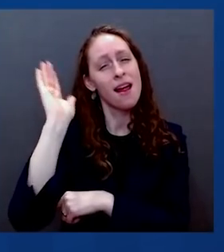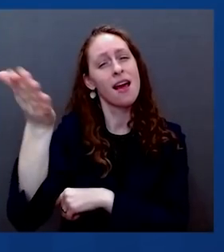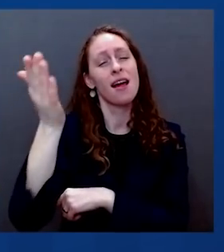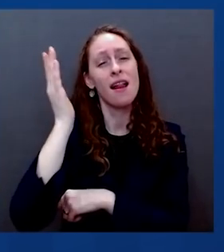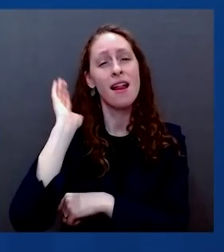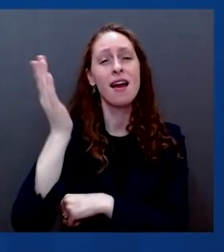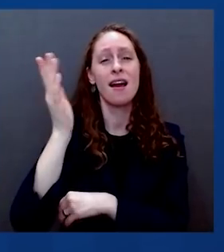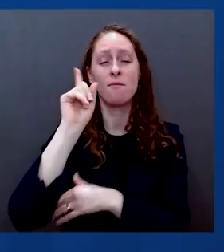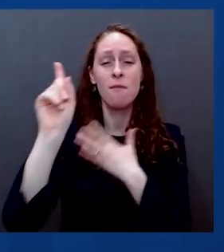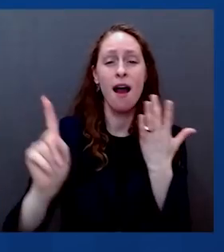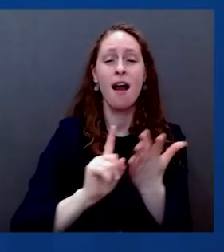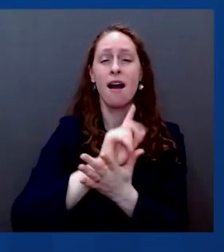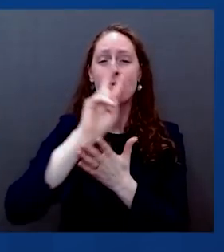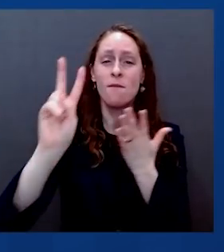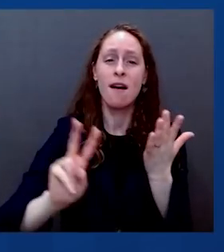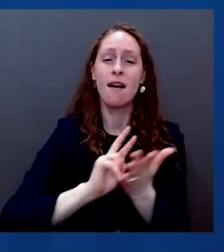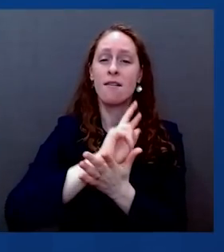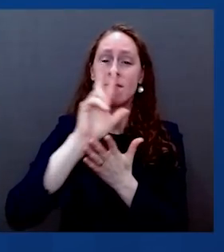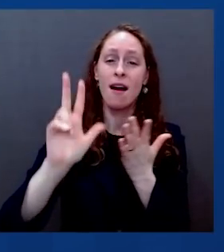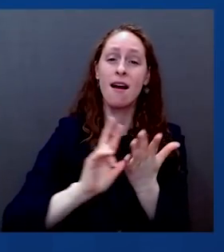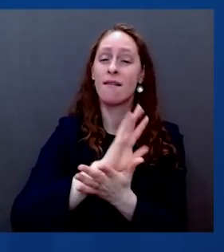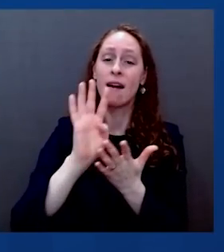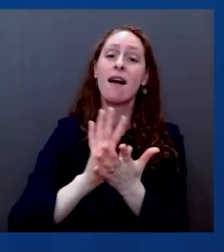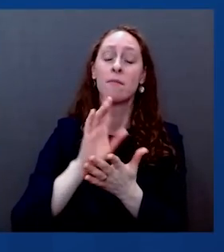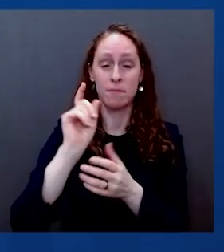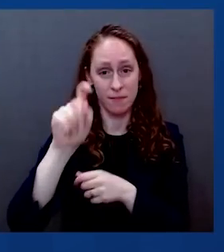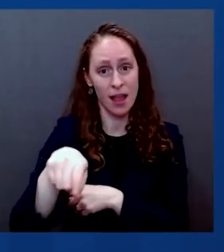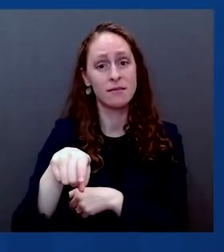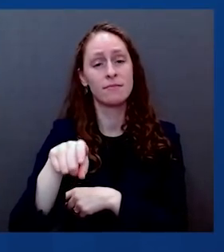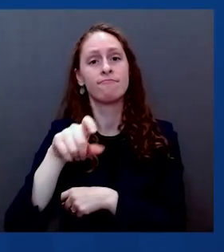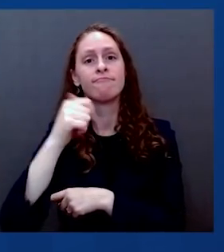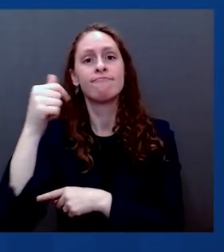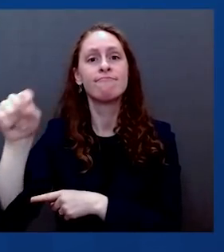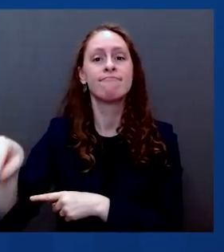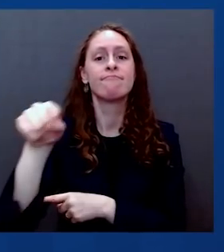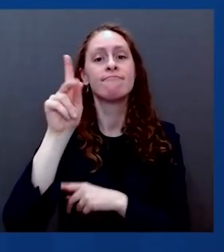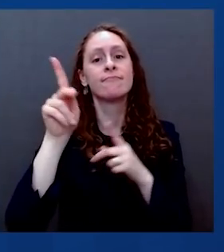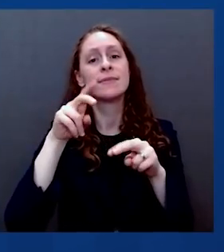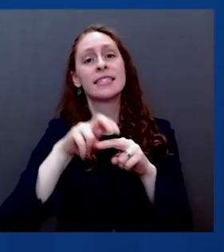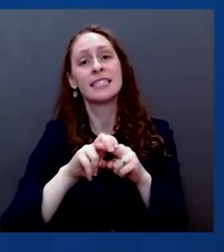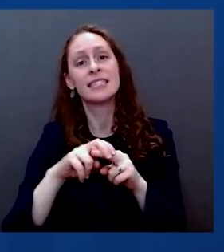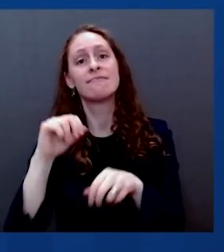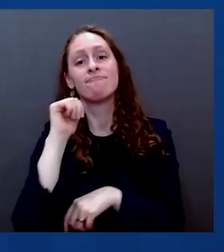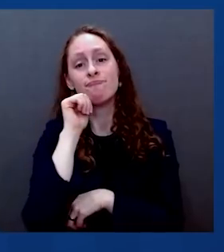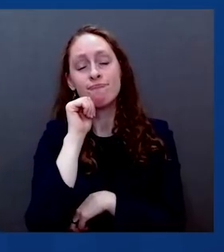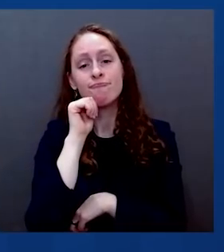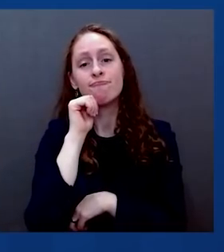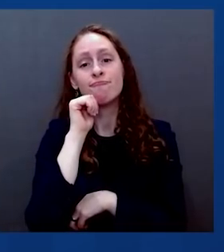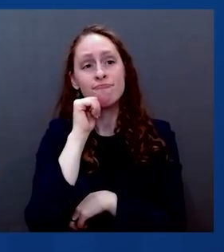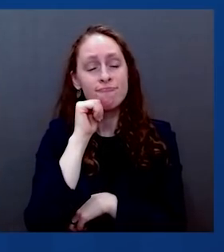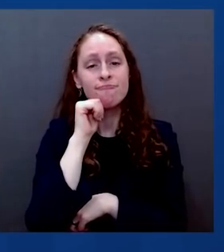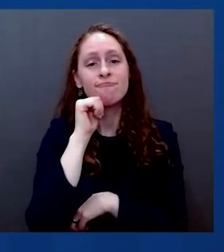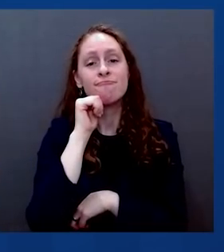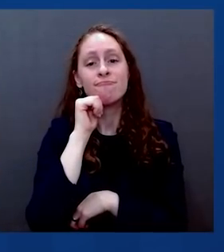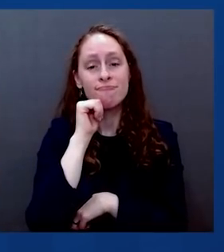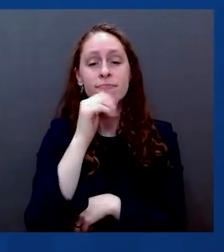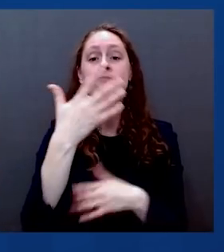anyone could call for a vote or the debate ended. But that doesn't happen today.